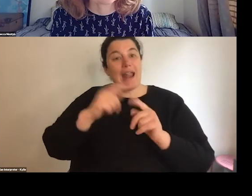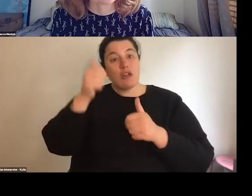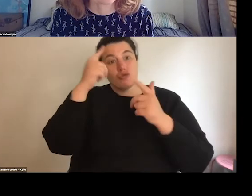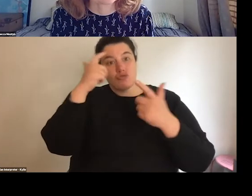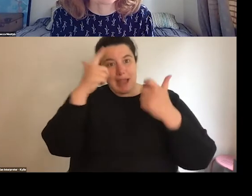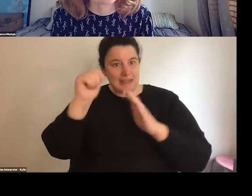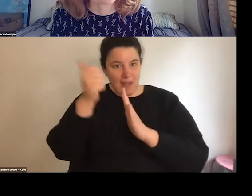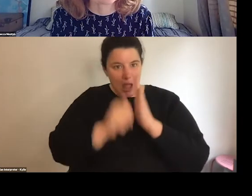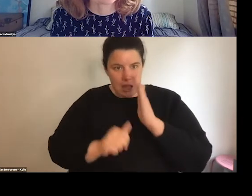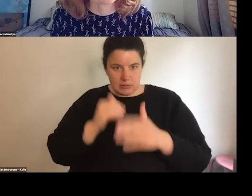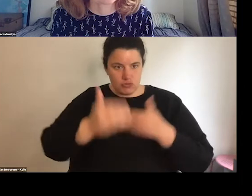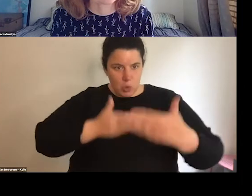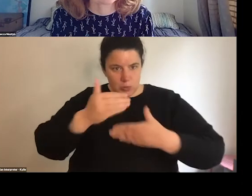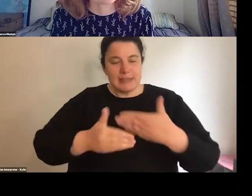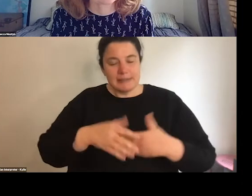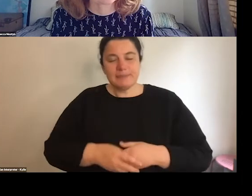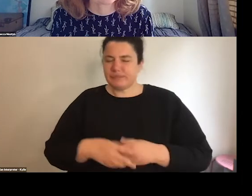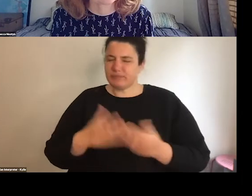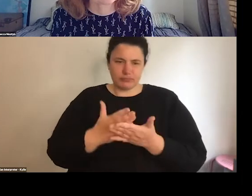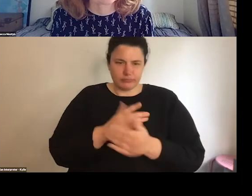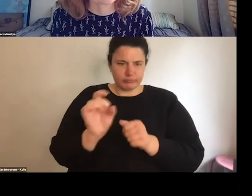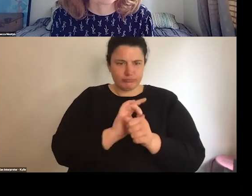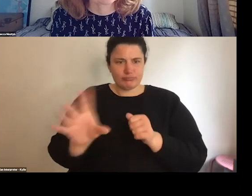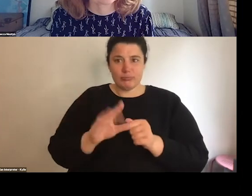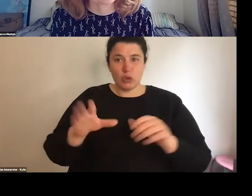and we had a fantastic response from the community of 3,000